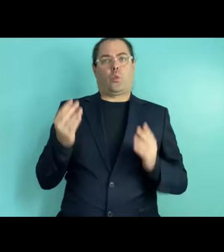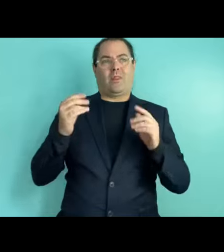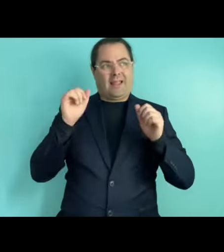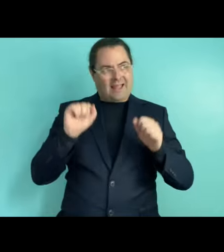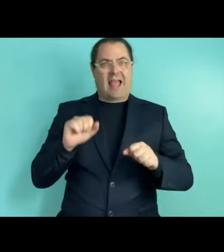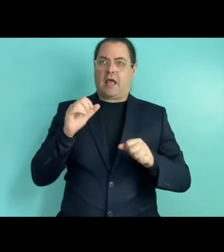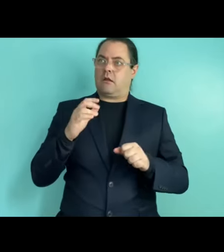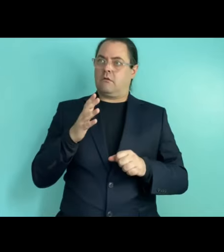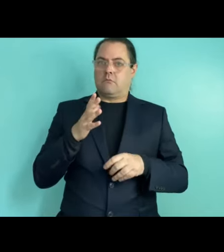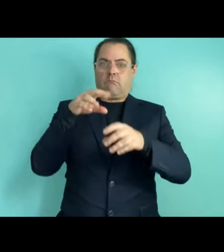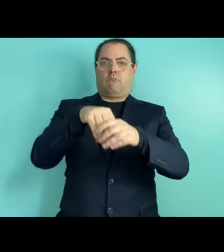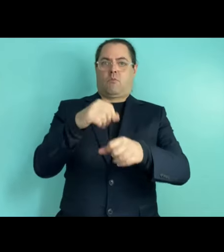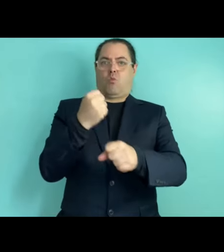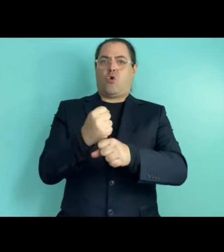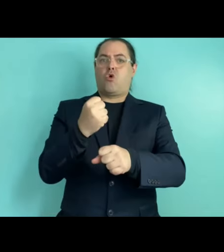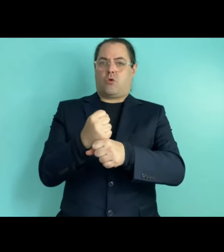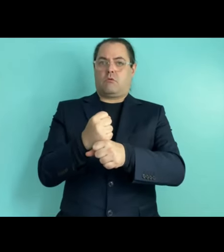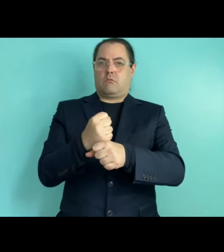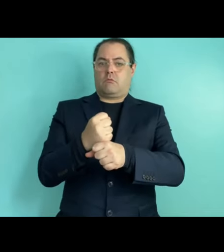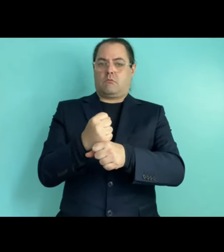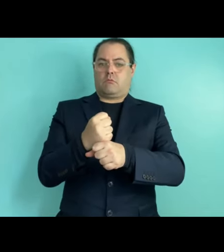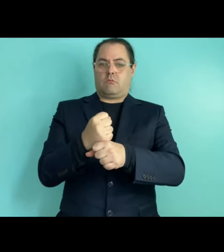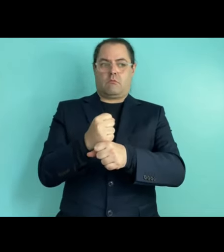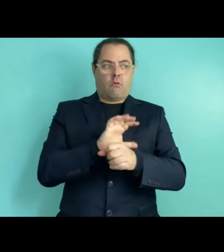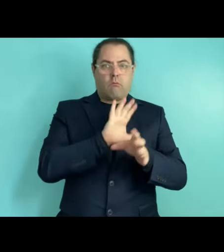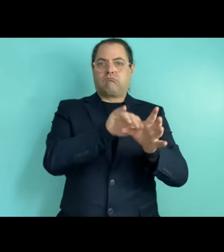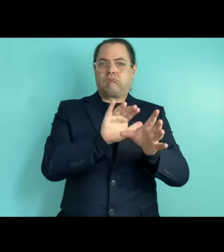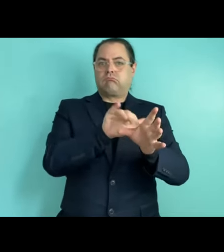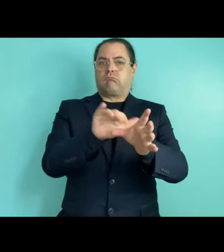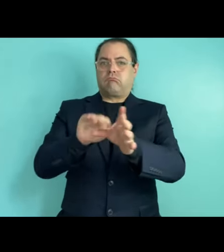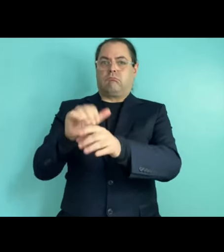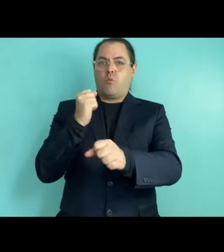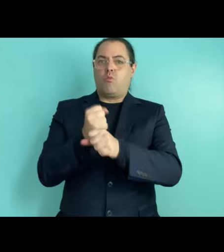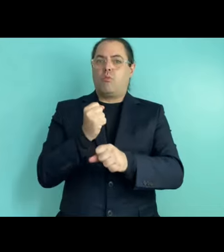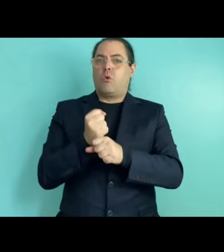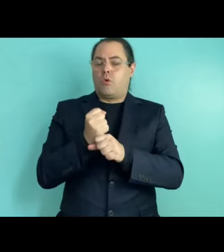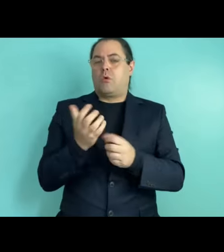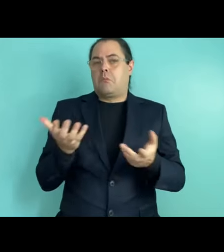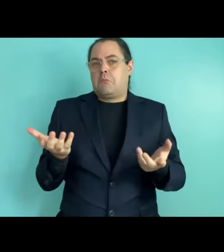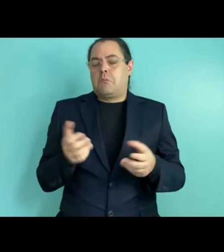to jobs I mean, our contribution in this particular form of partnership is to is supporting the,